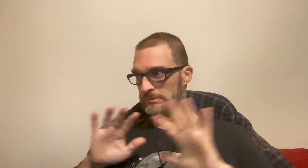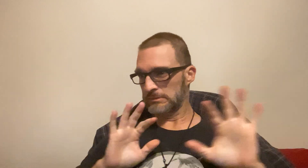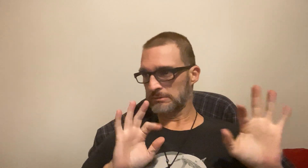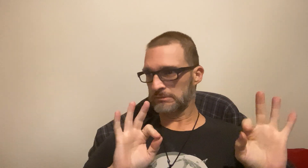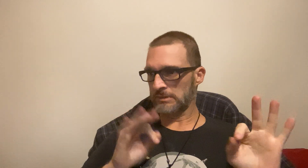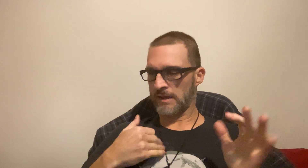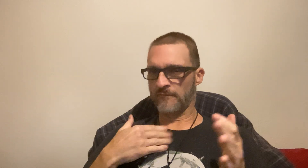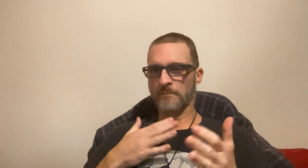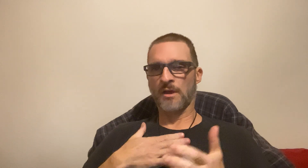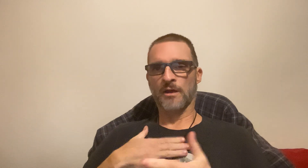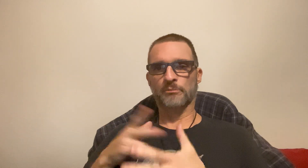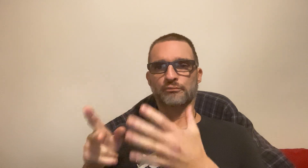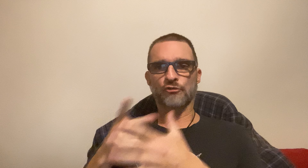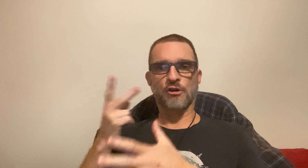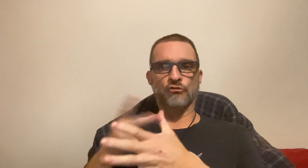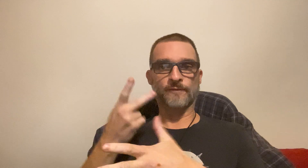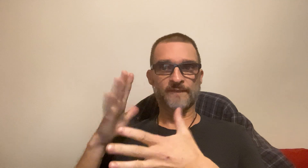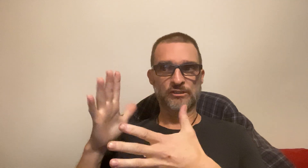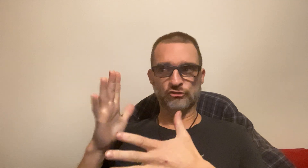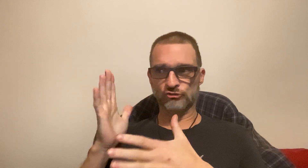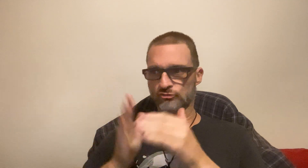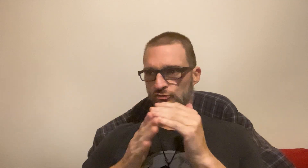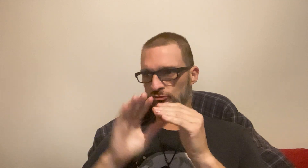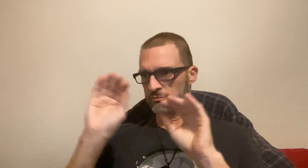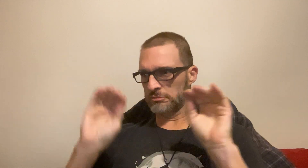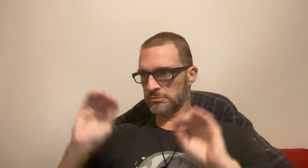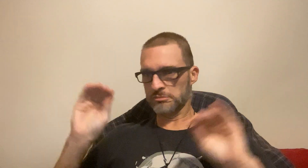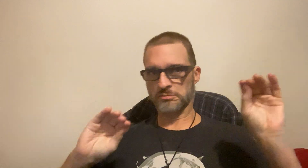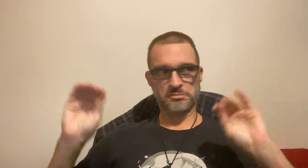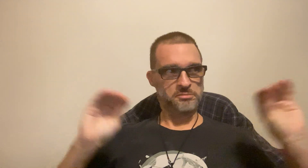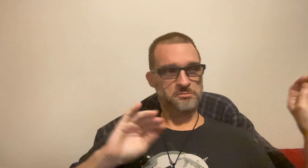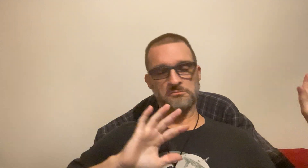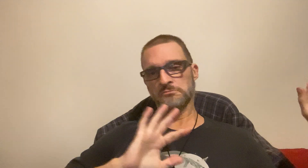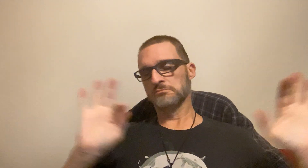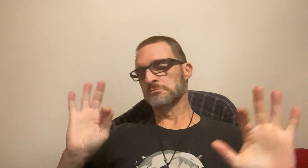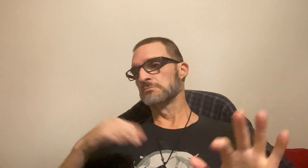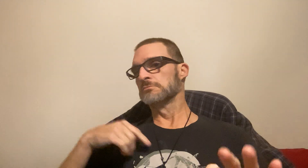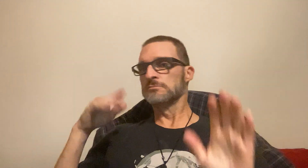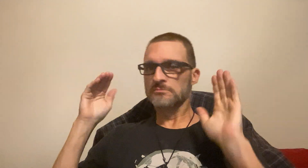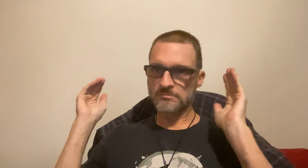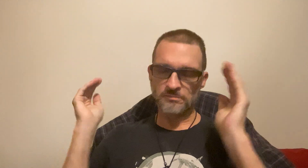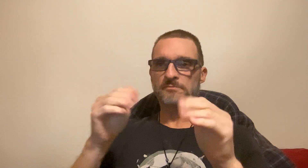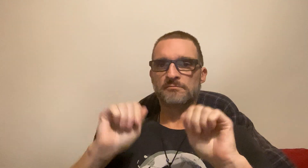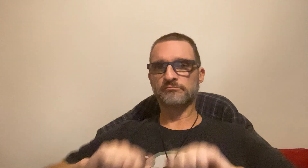and taking care of other things. Then have my priorities finished and taken care of.